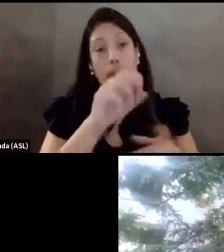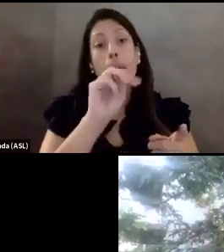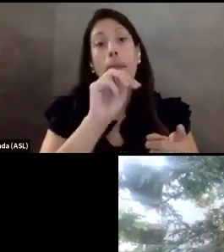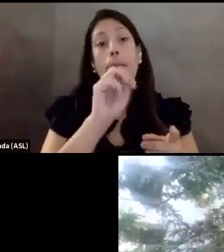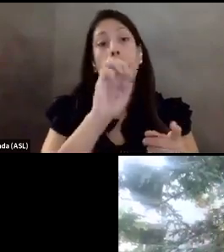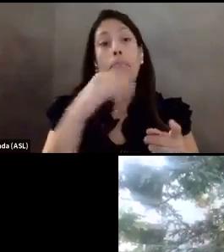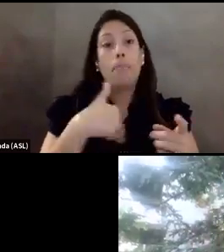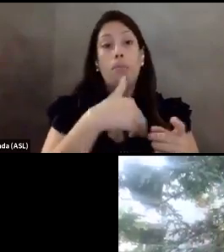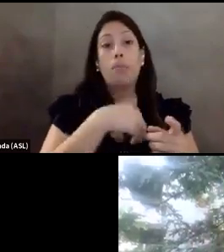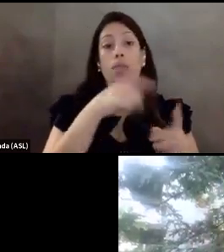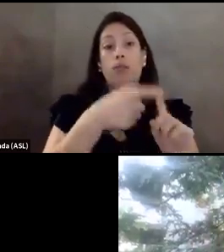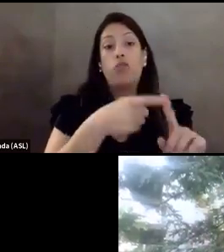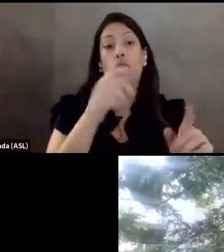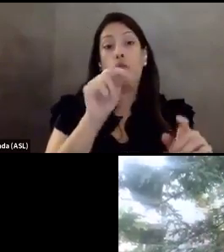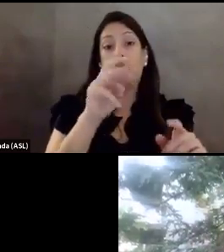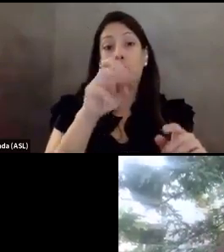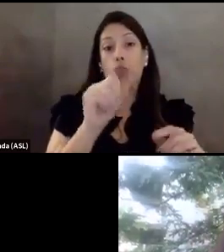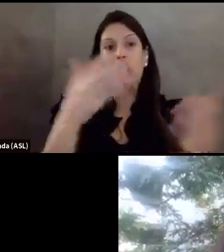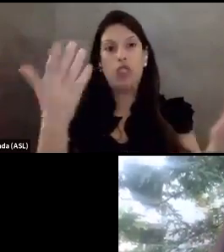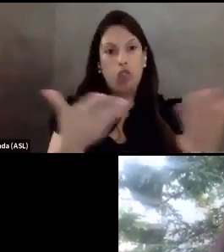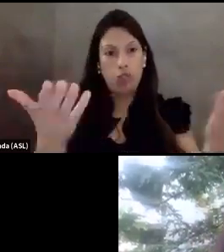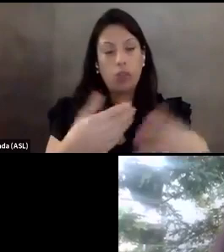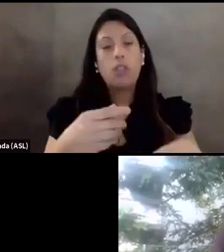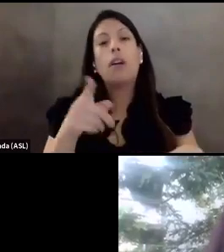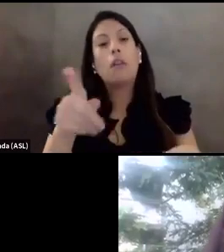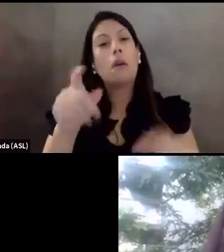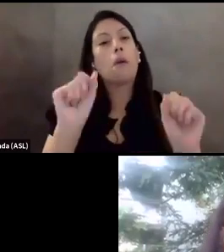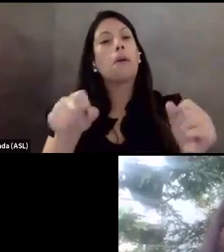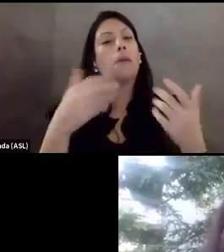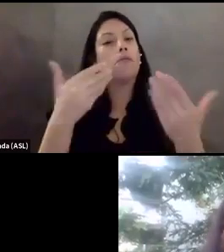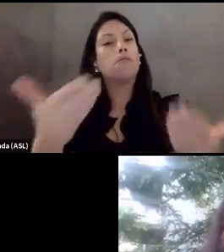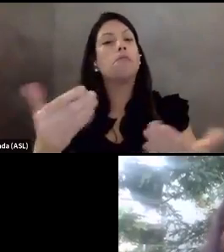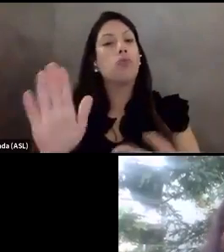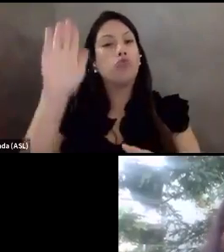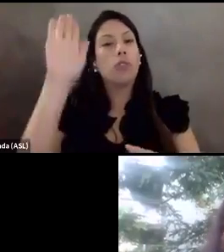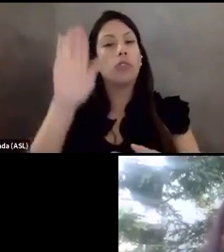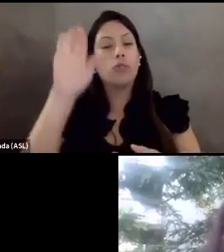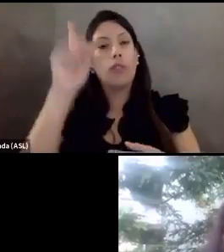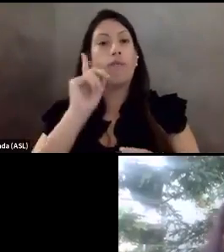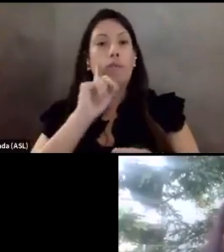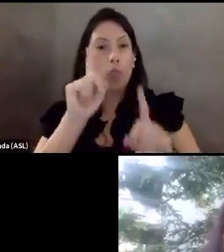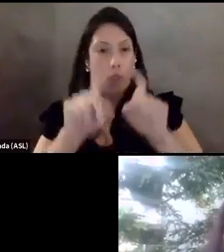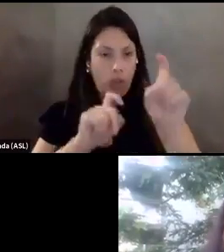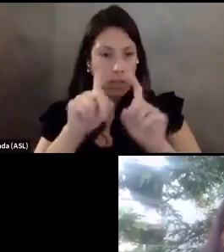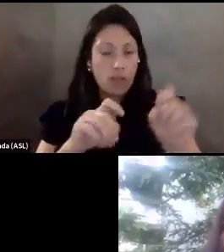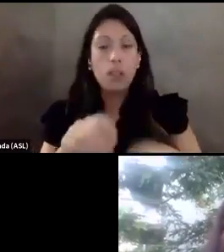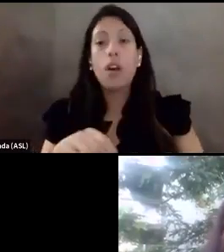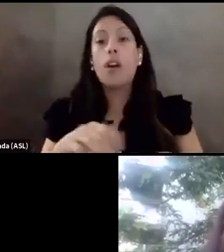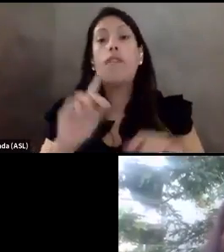as well, and they're invited to raise their hand. I think we'll start with a couple of questions from the public.